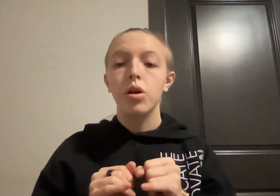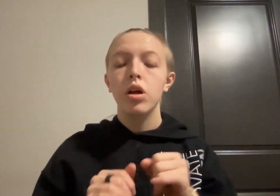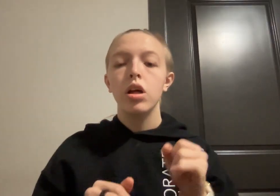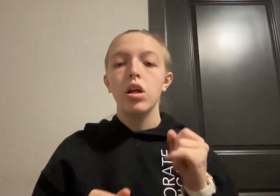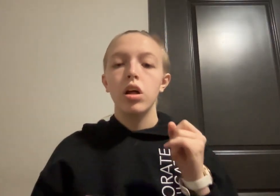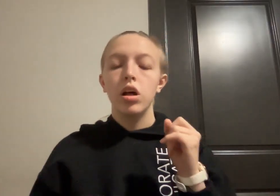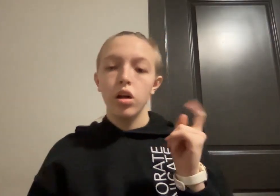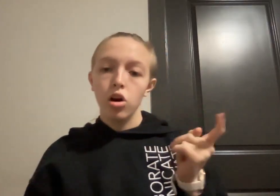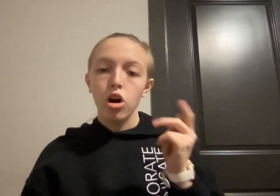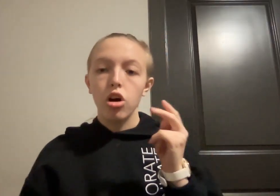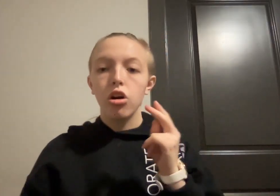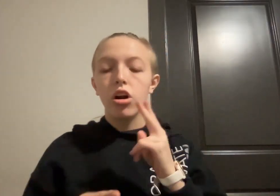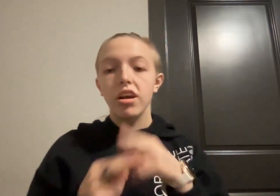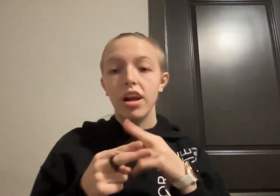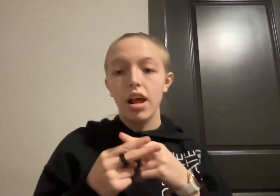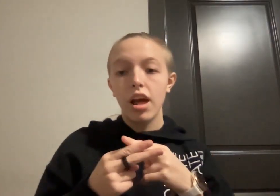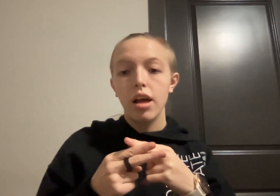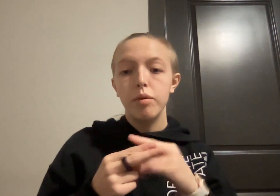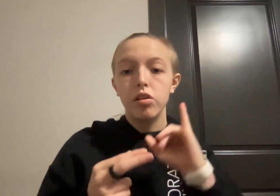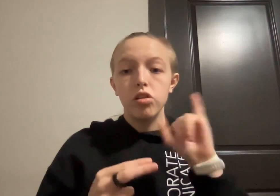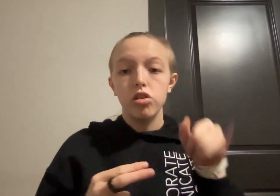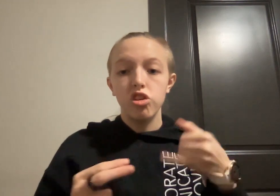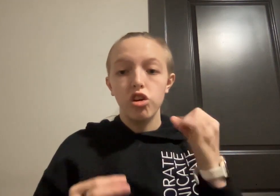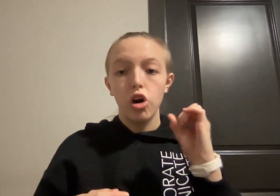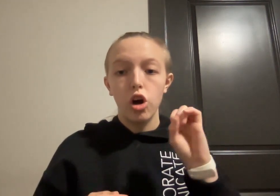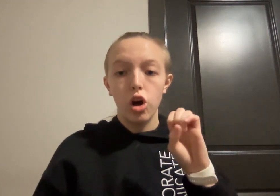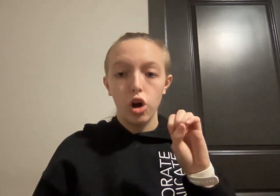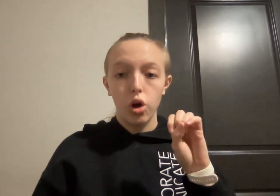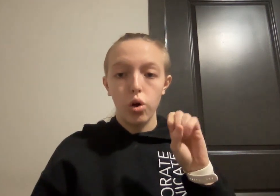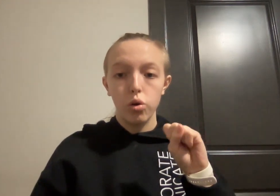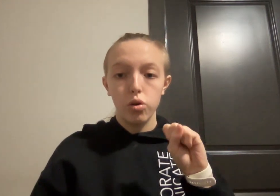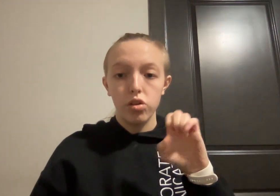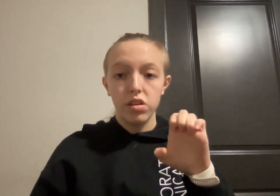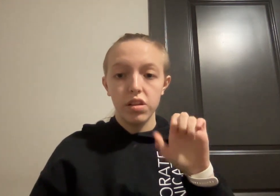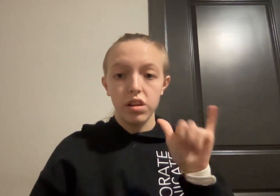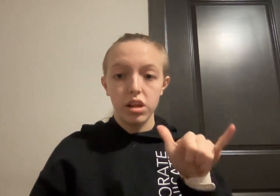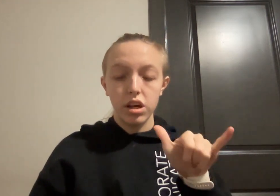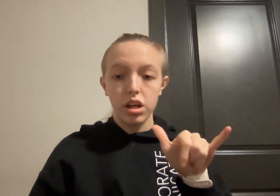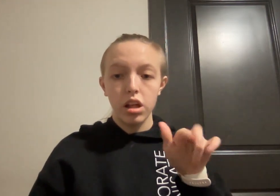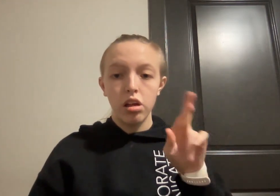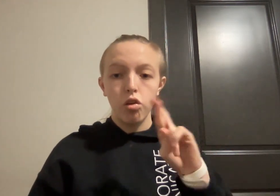I interviewed a woman